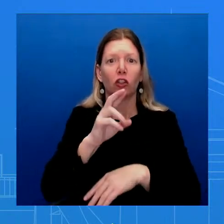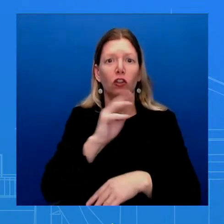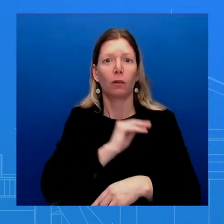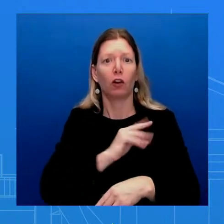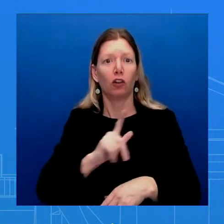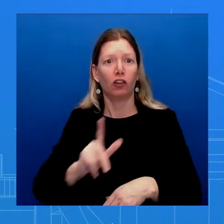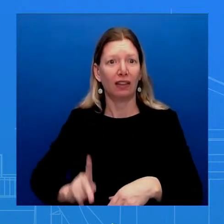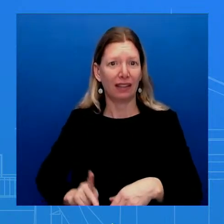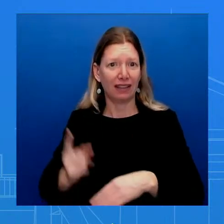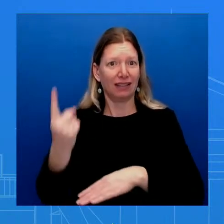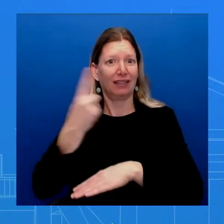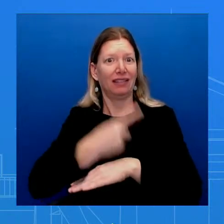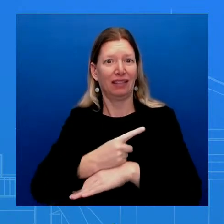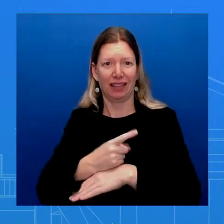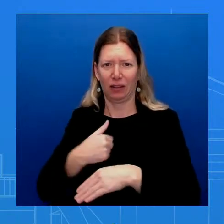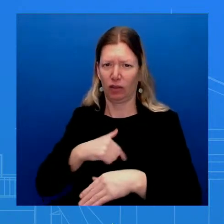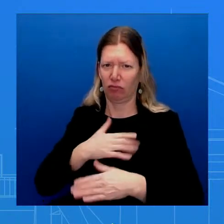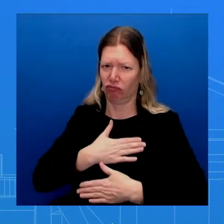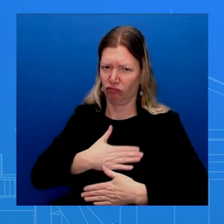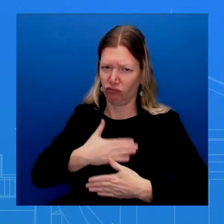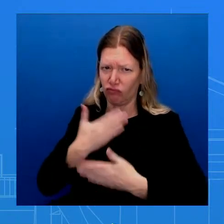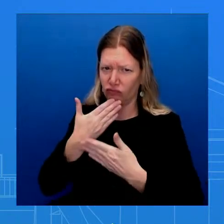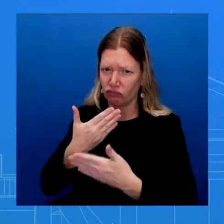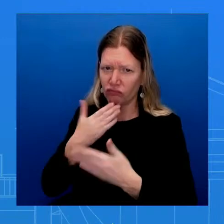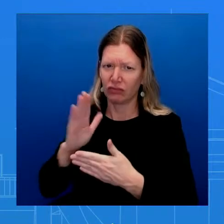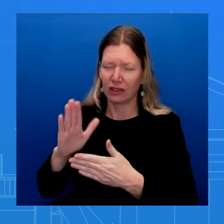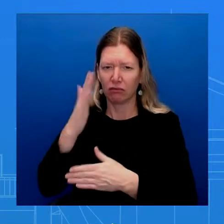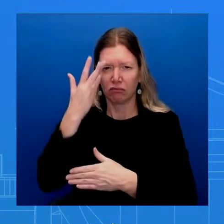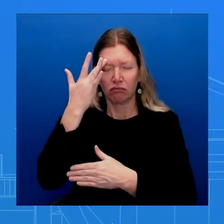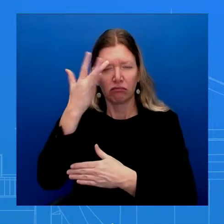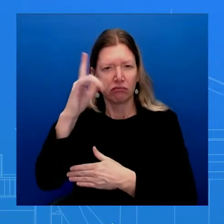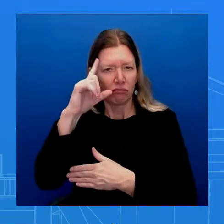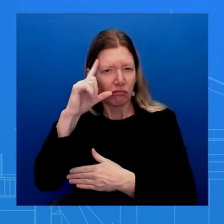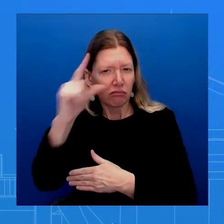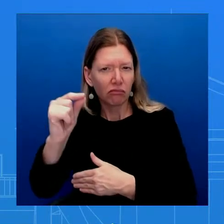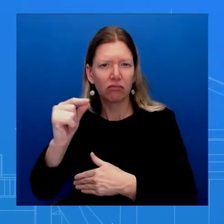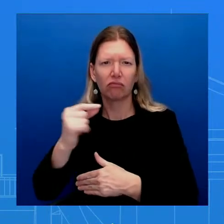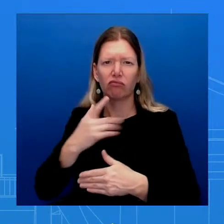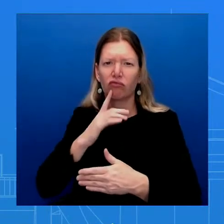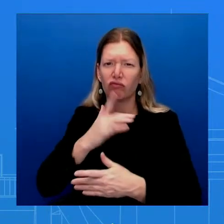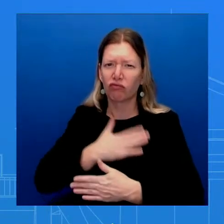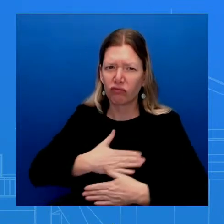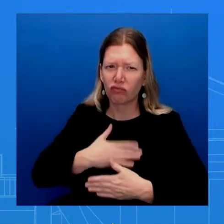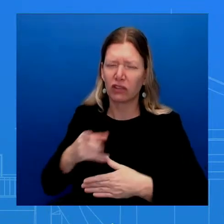what he's been able to do on behalf of the community. So, I can't -- as far as a meeting with the President,